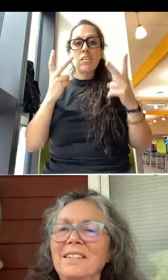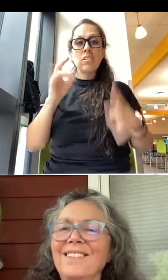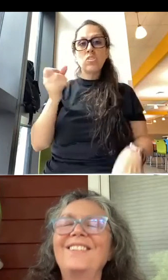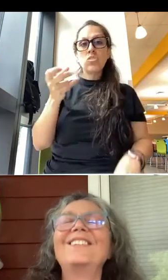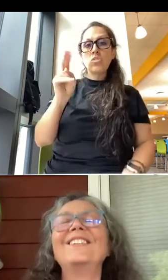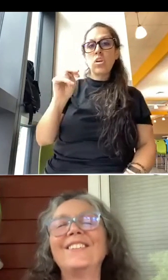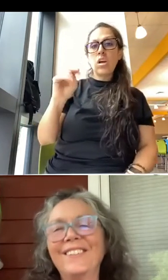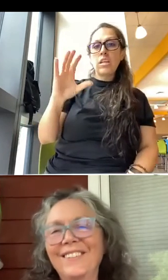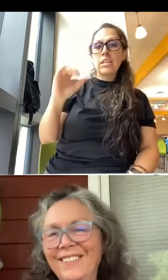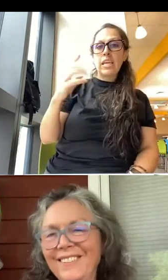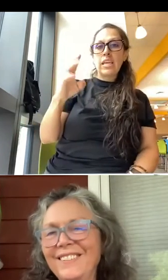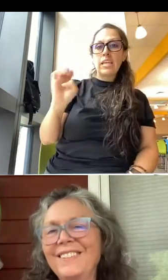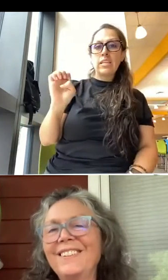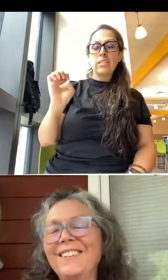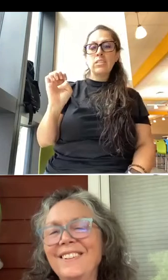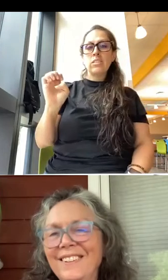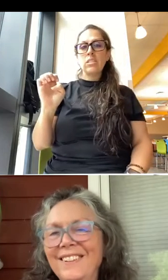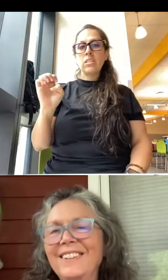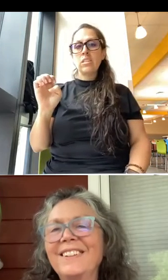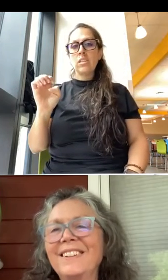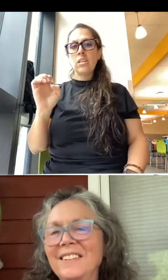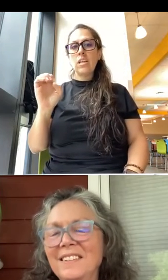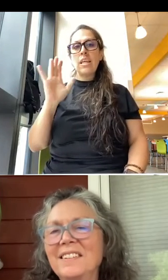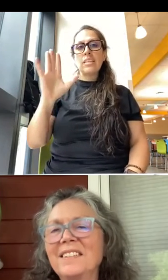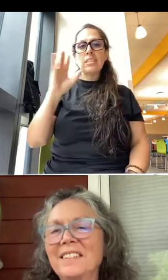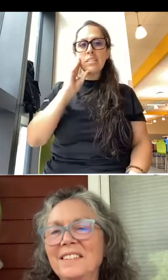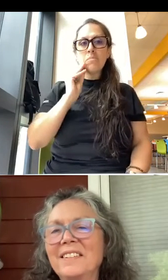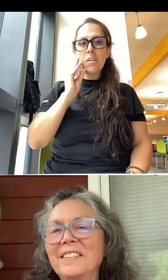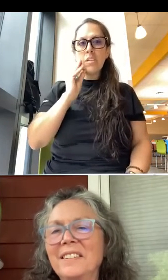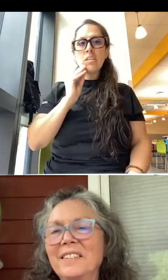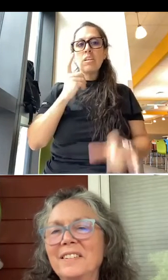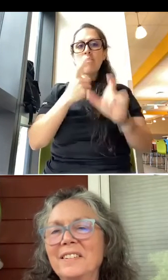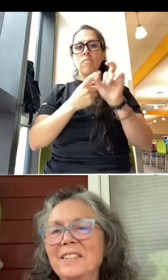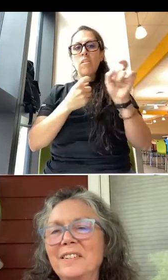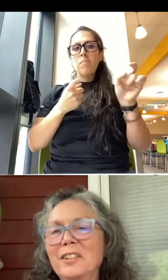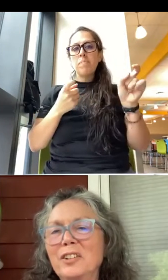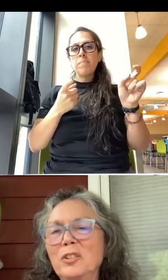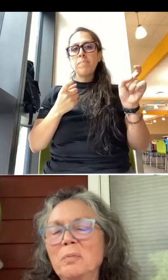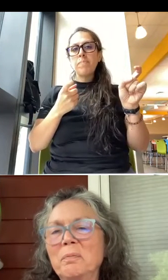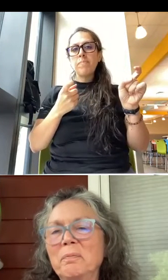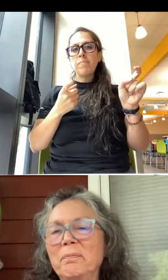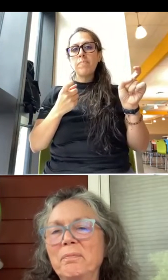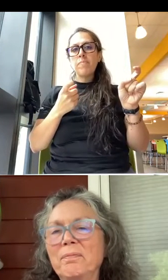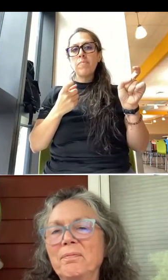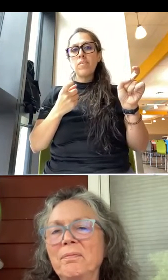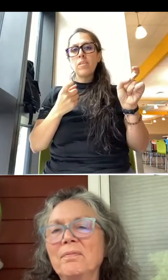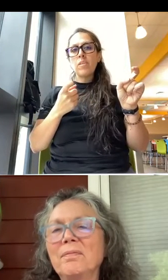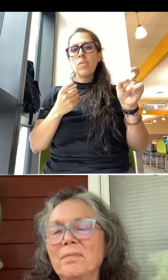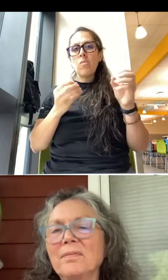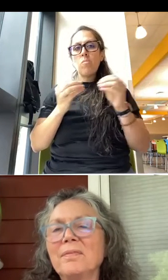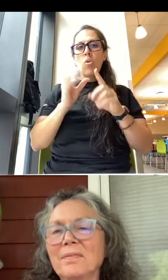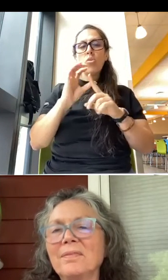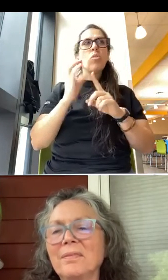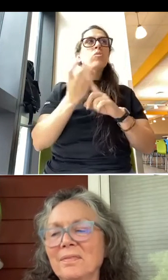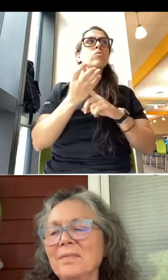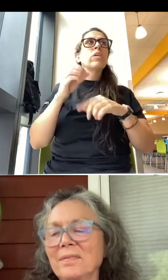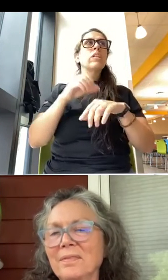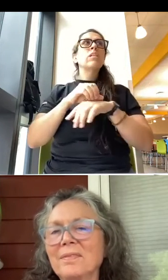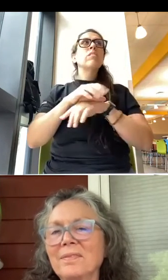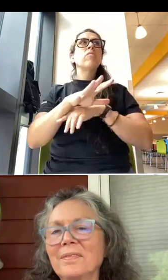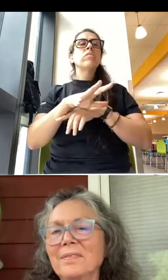um, like experiments, from a more culturally informed standpoint, um, for instance so